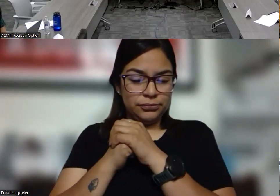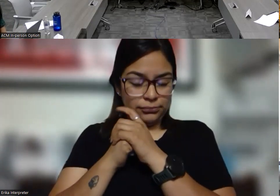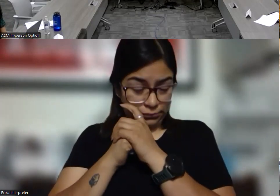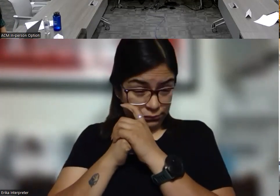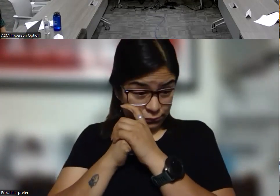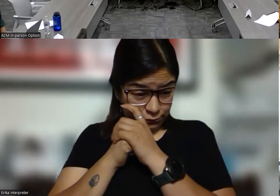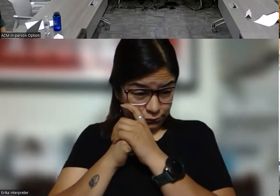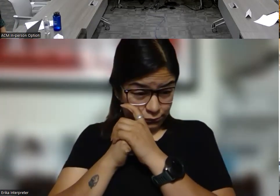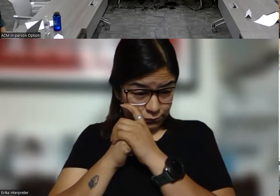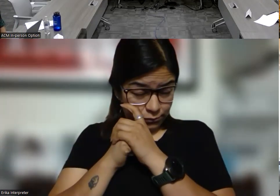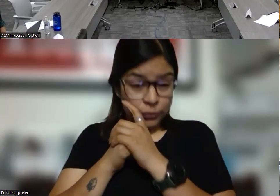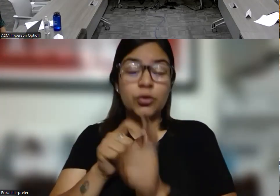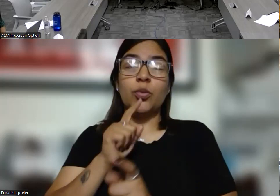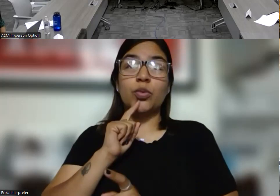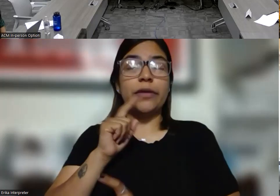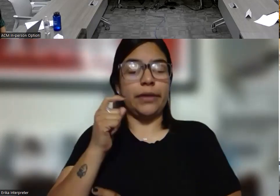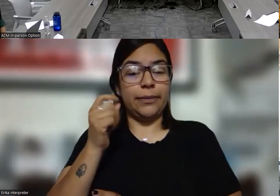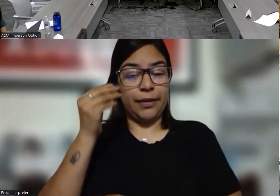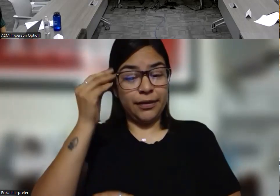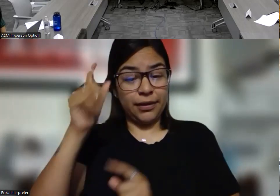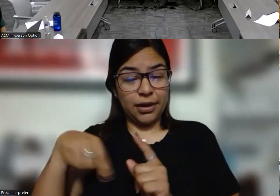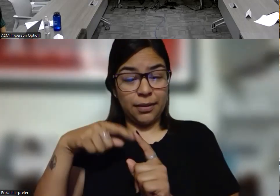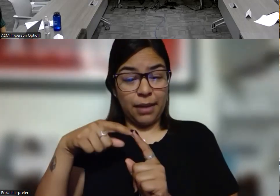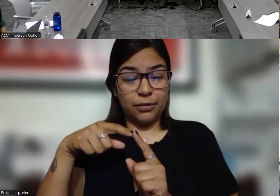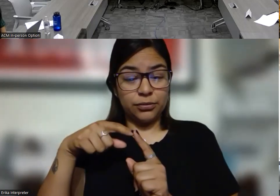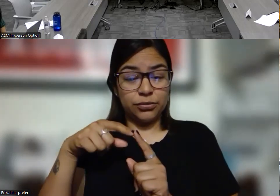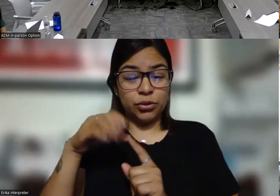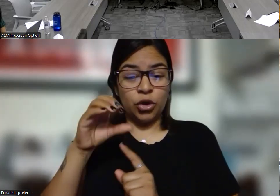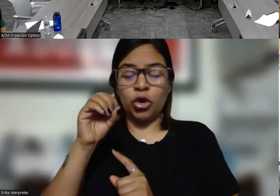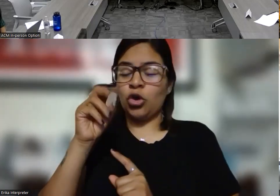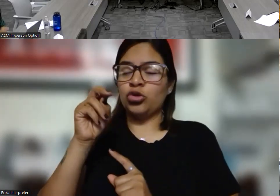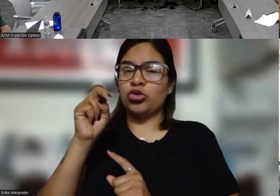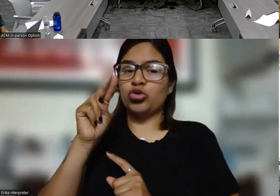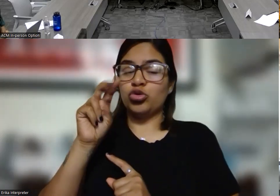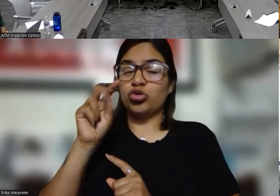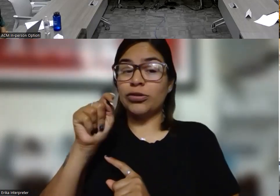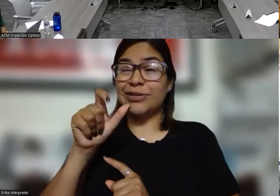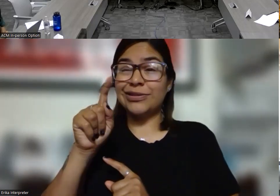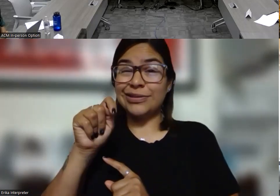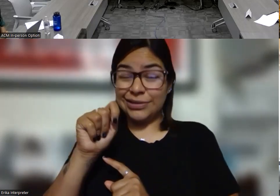Consultants here and uh it's going to make uh the information so much more accessible to